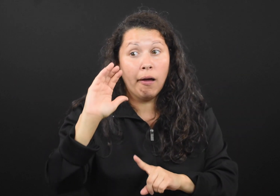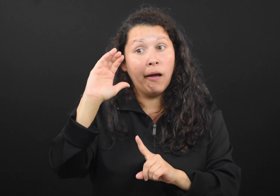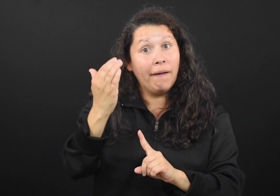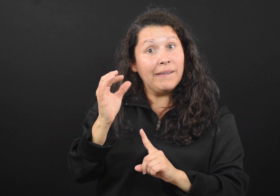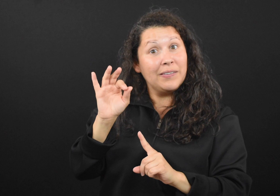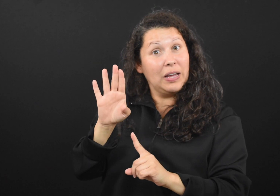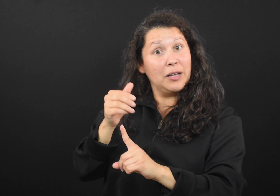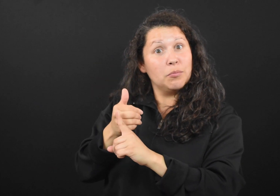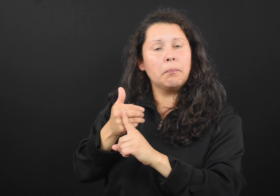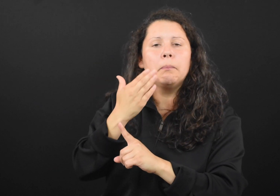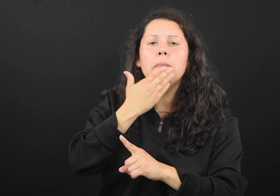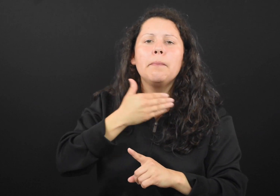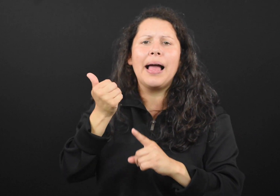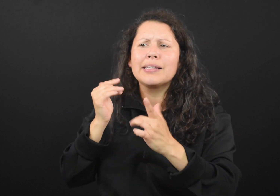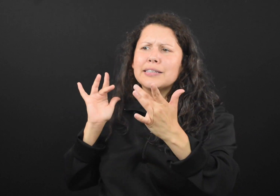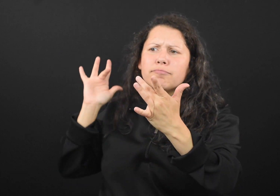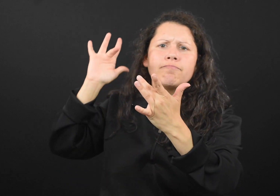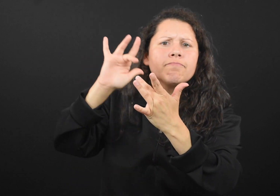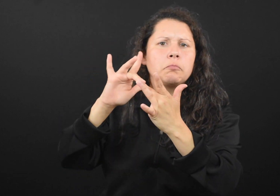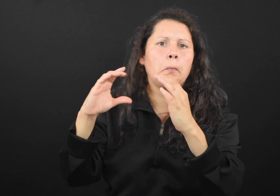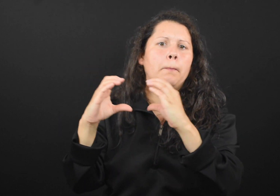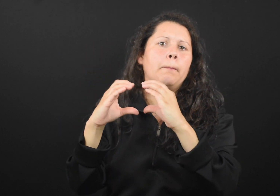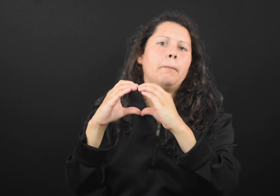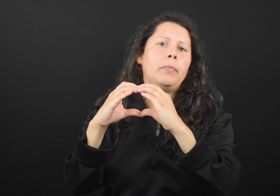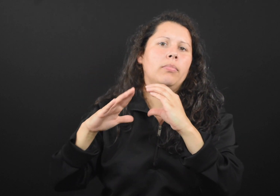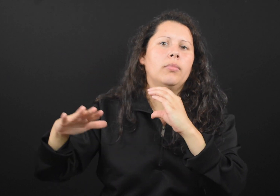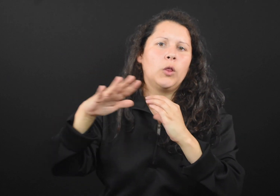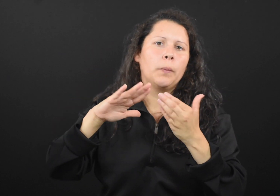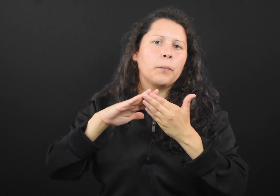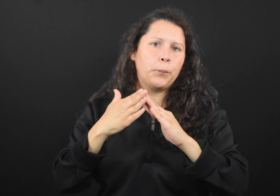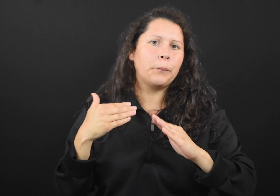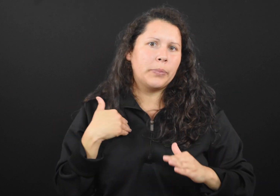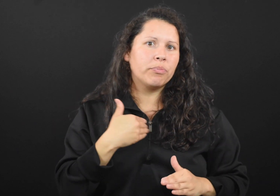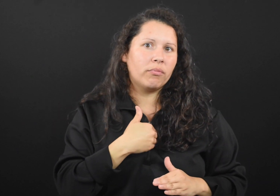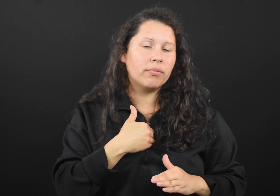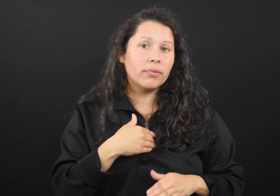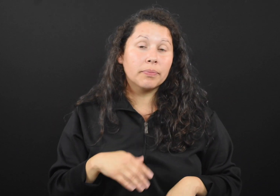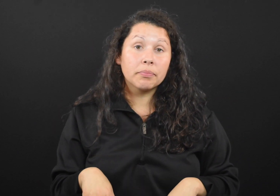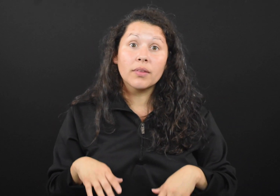and post it on Facebook, which is the main way that some members of the